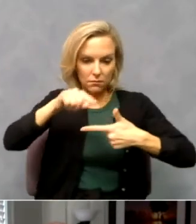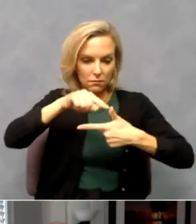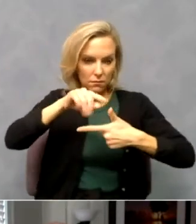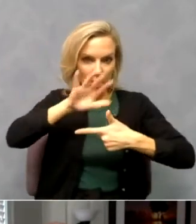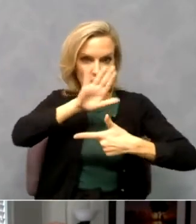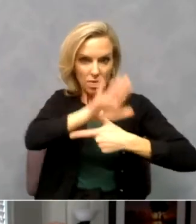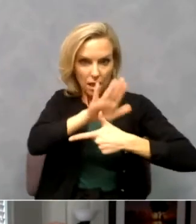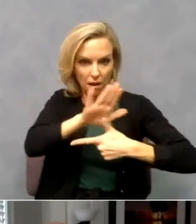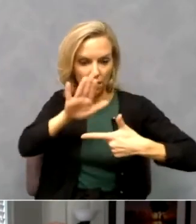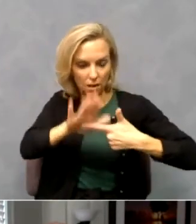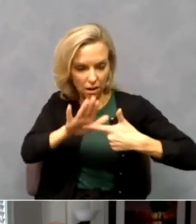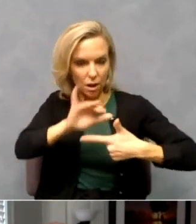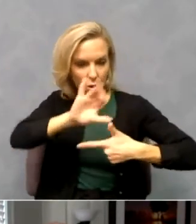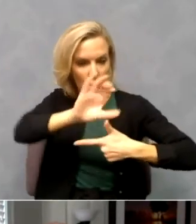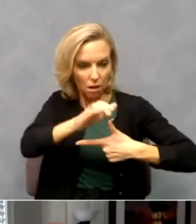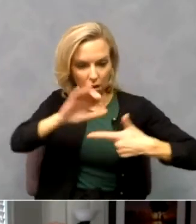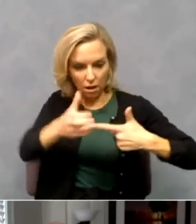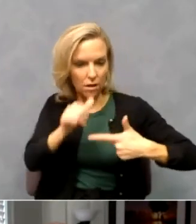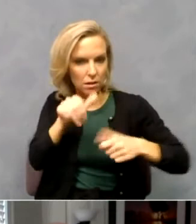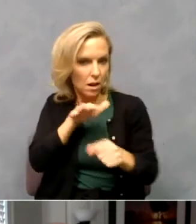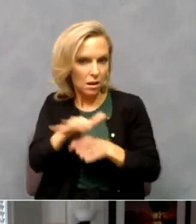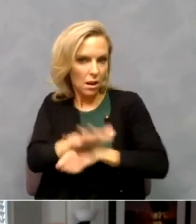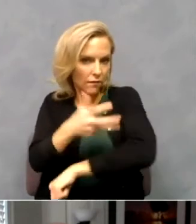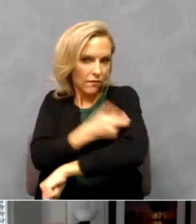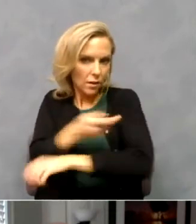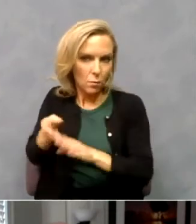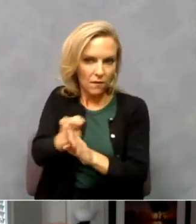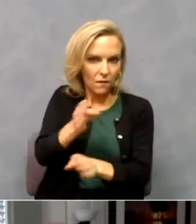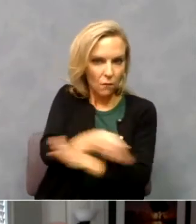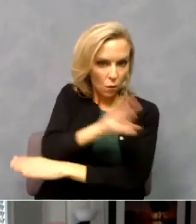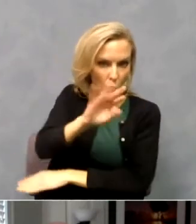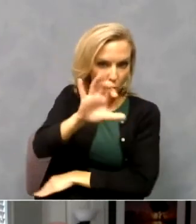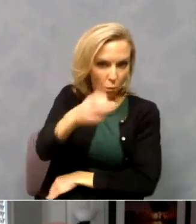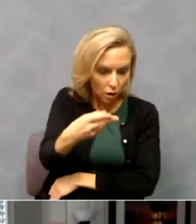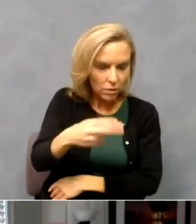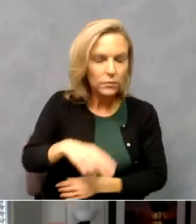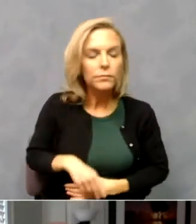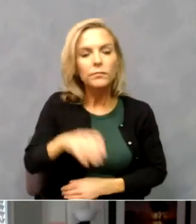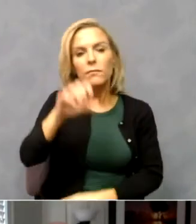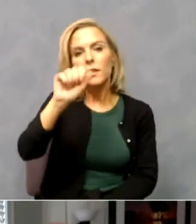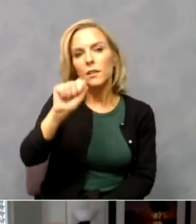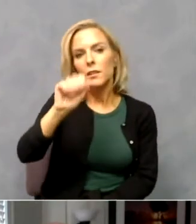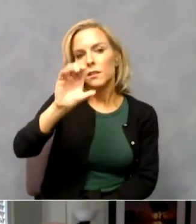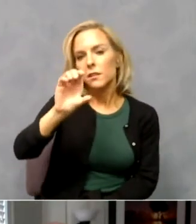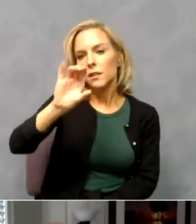that are projected at the present time. So a Skype acknowledged there would